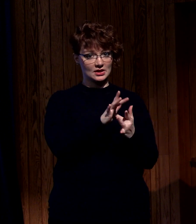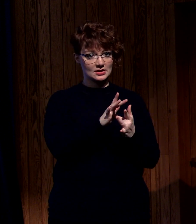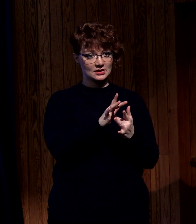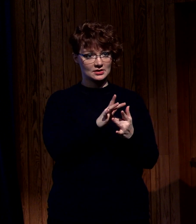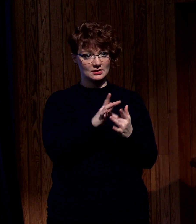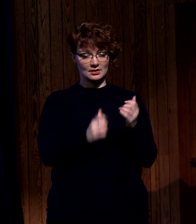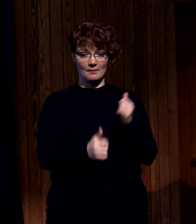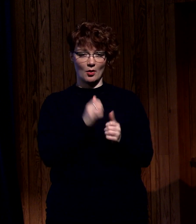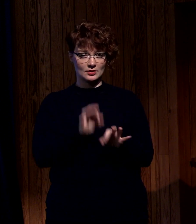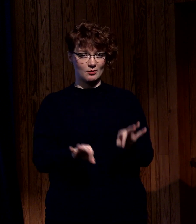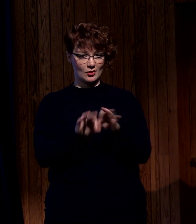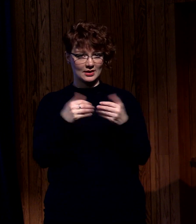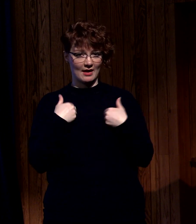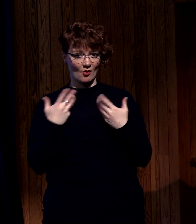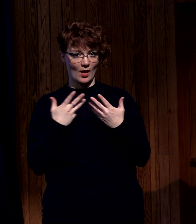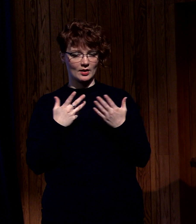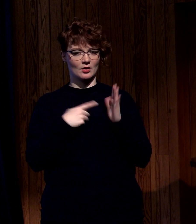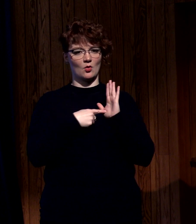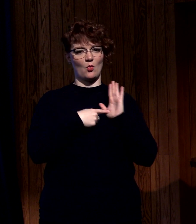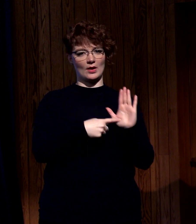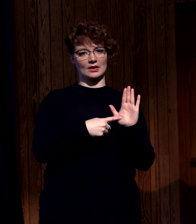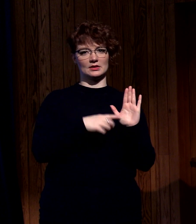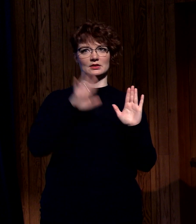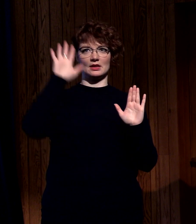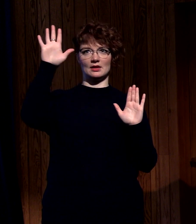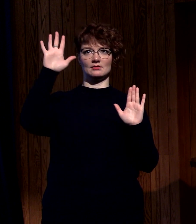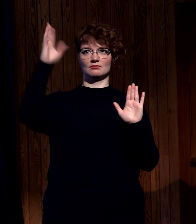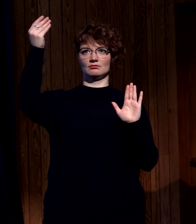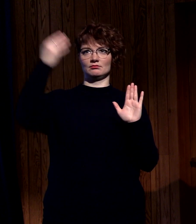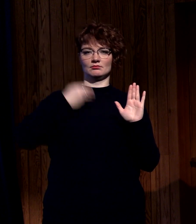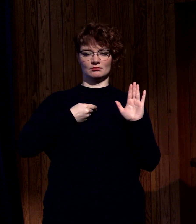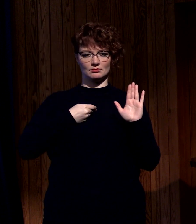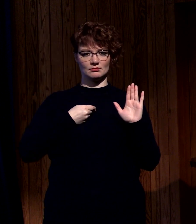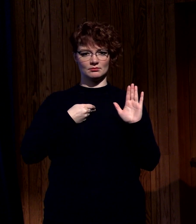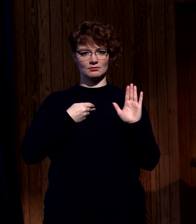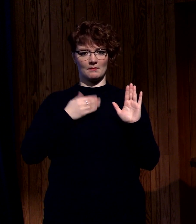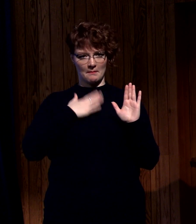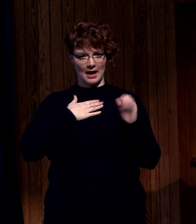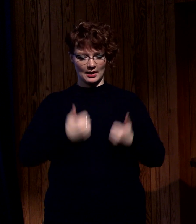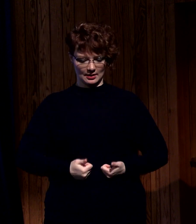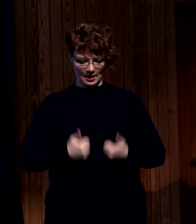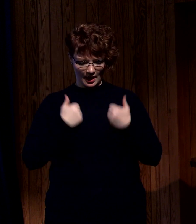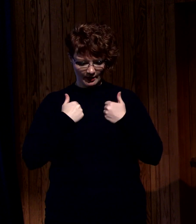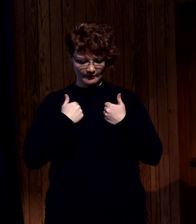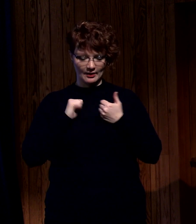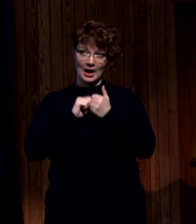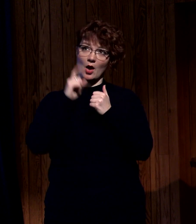your life, and how your life embodies love in the ordinary.